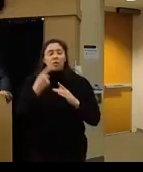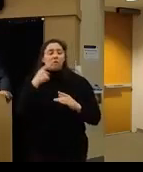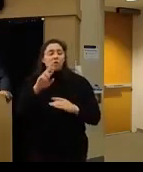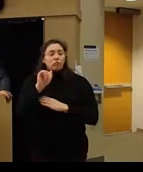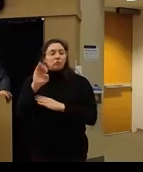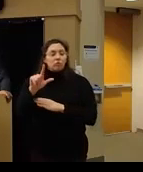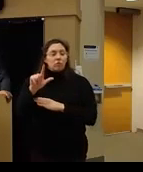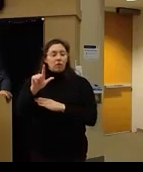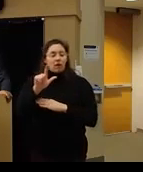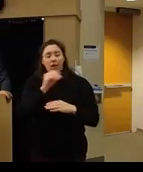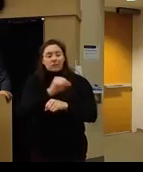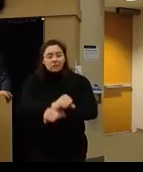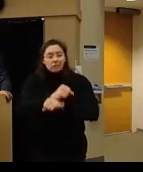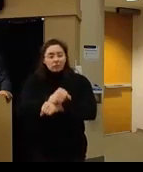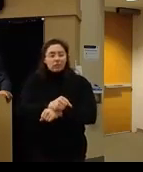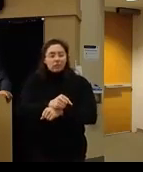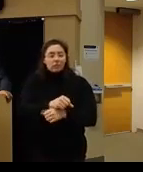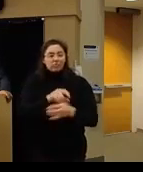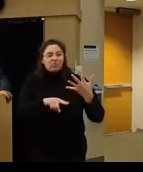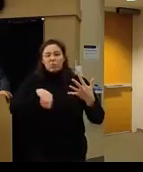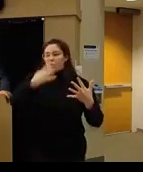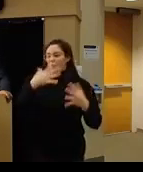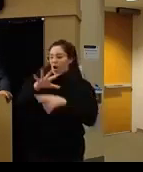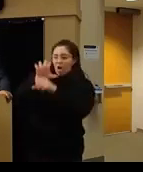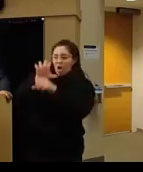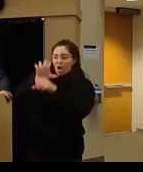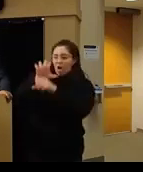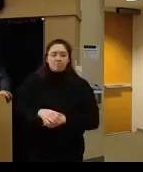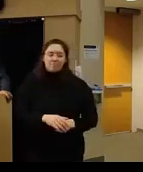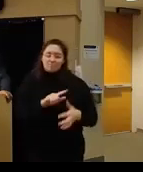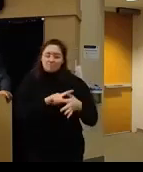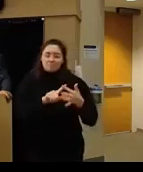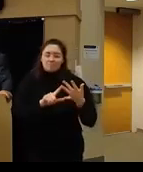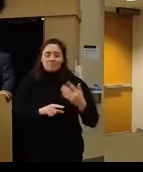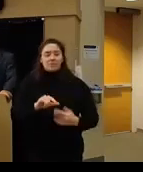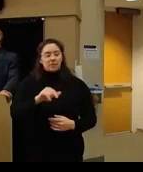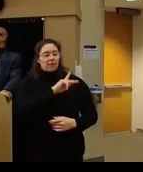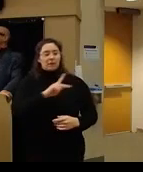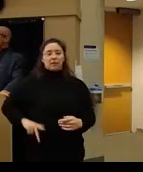slavery and the divine right of white domination that verse in the King James version the story of